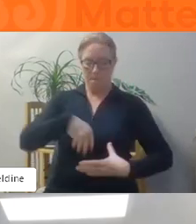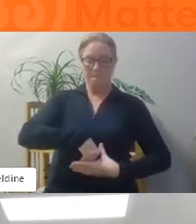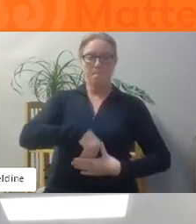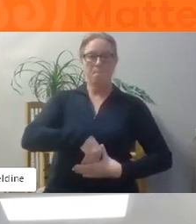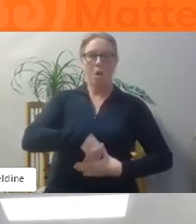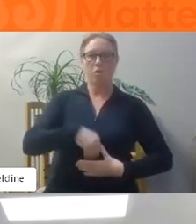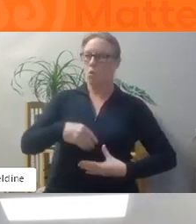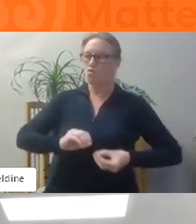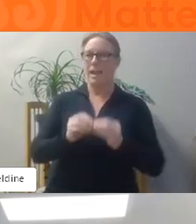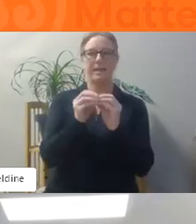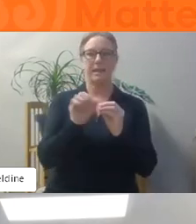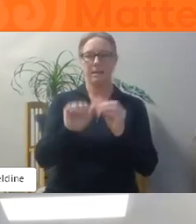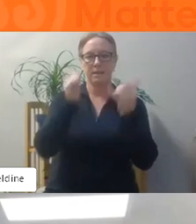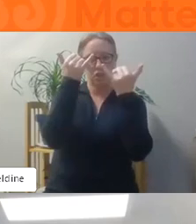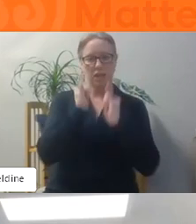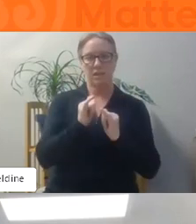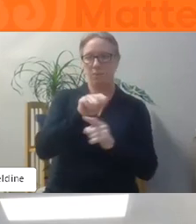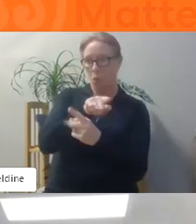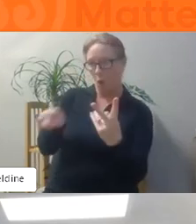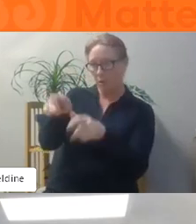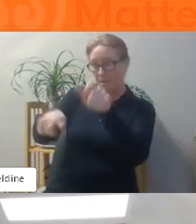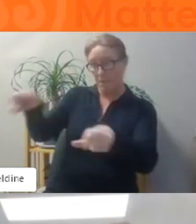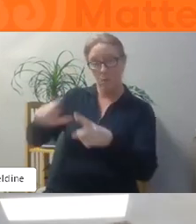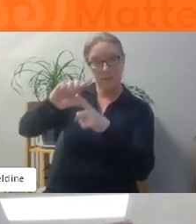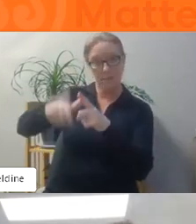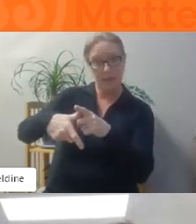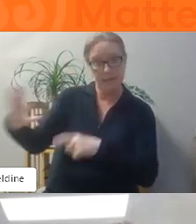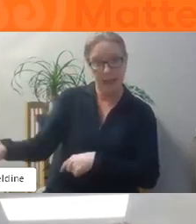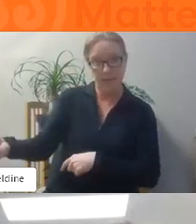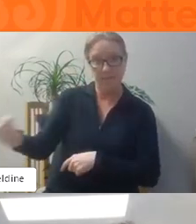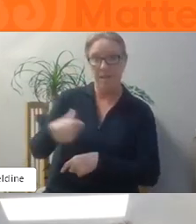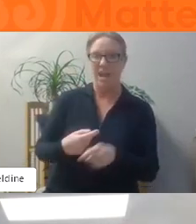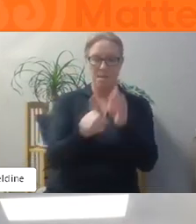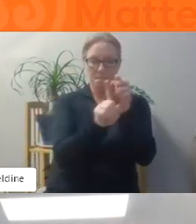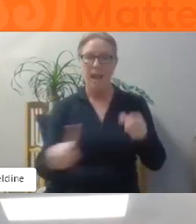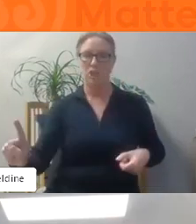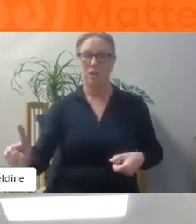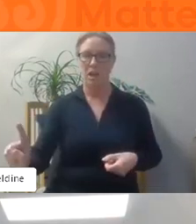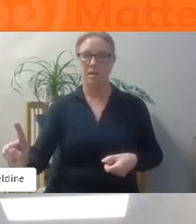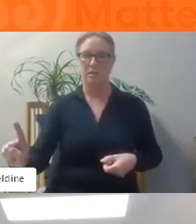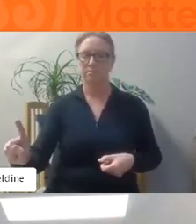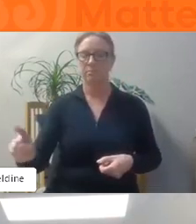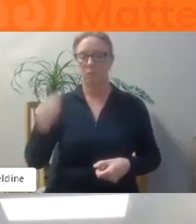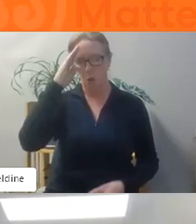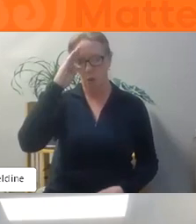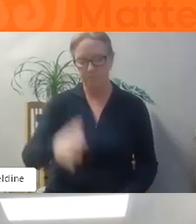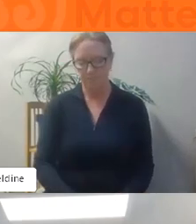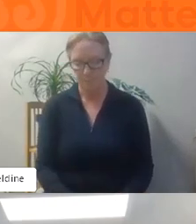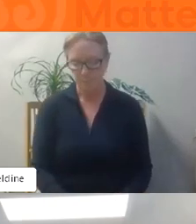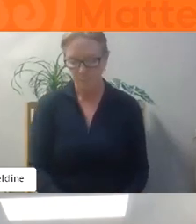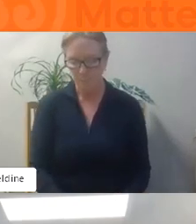justice for those with disabilities and marginalised. Kia ora. Kia